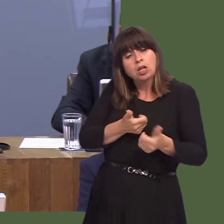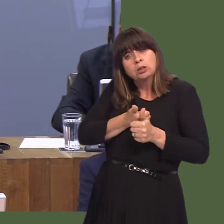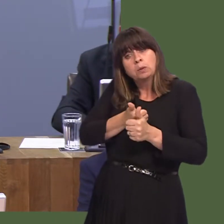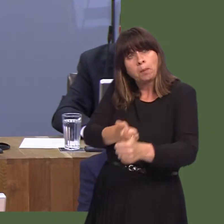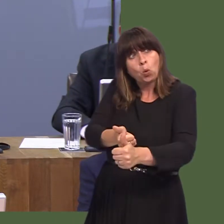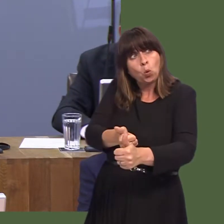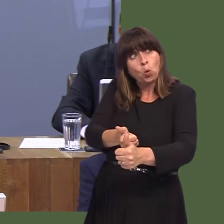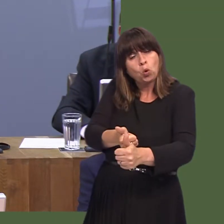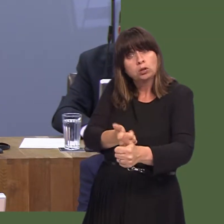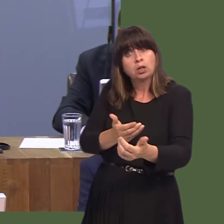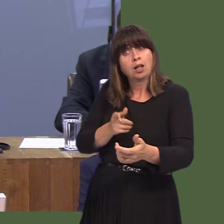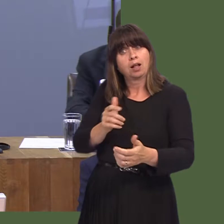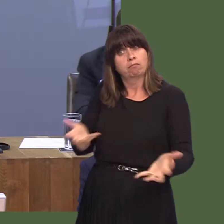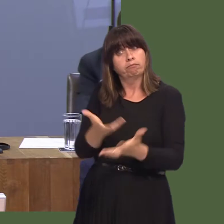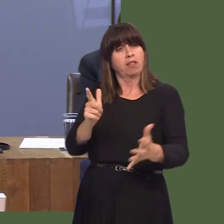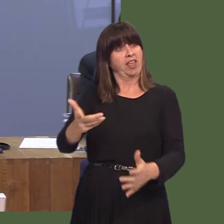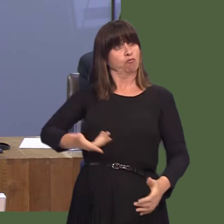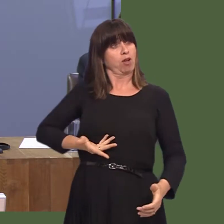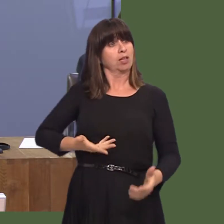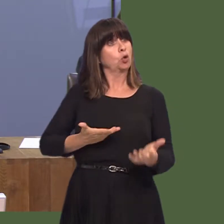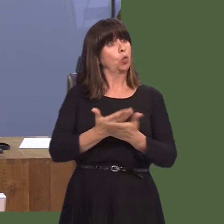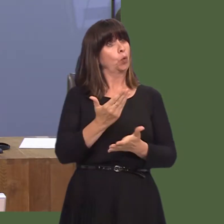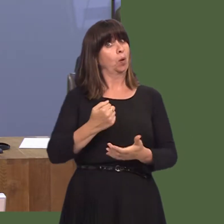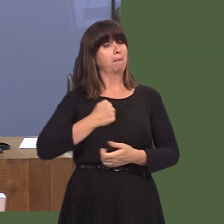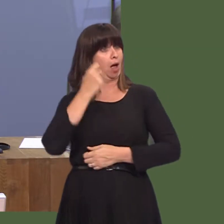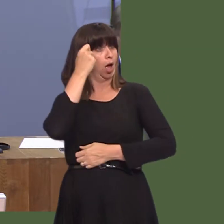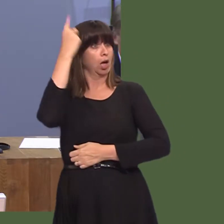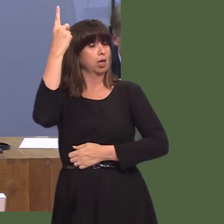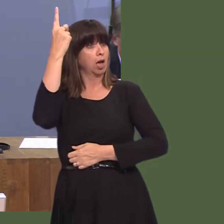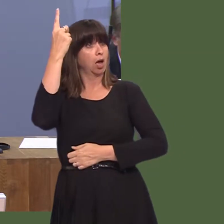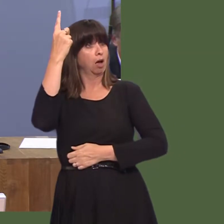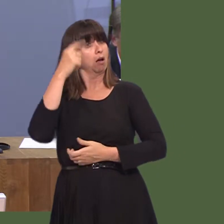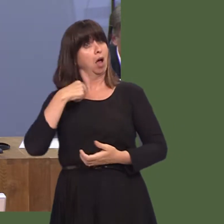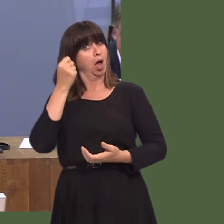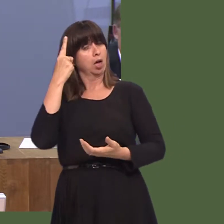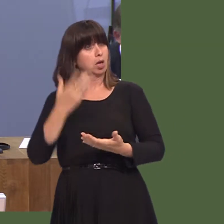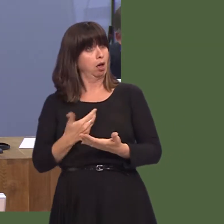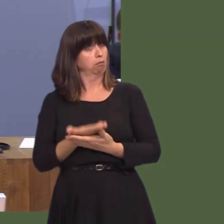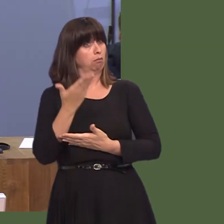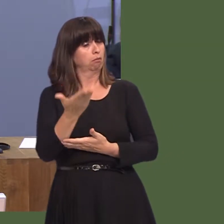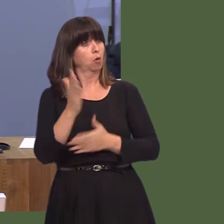uphold their rights is by supporting my proposed autism Bill, which has indeed the backing